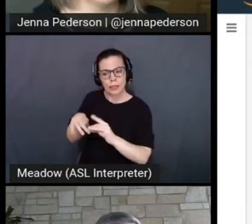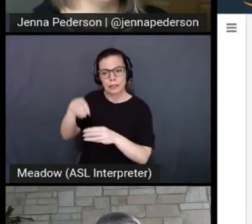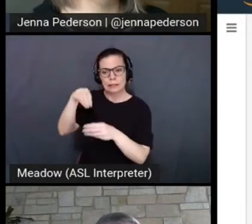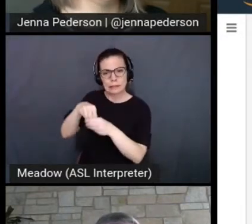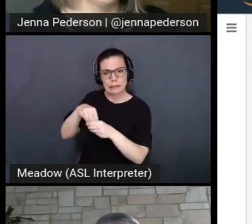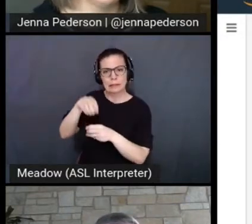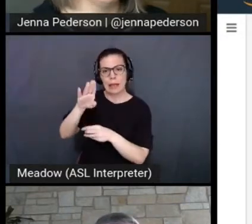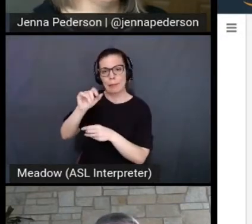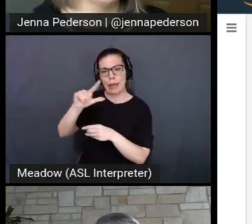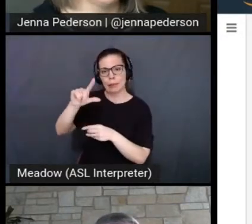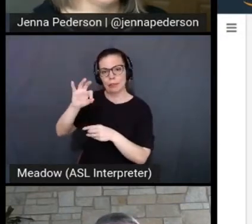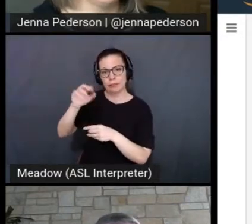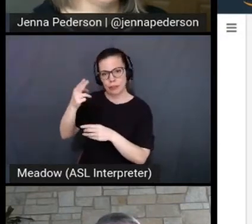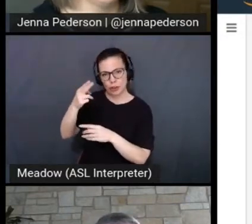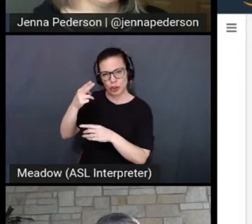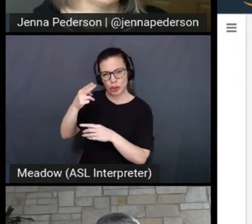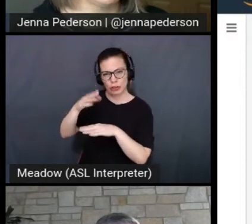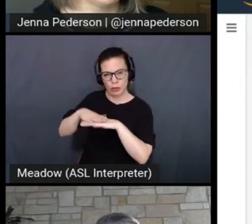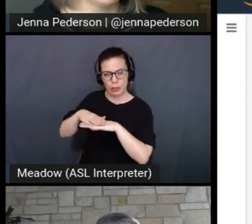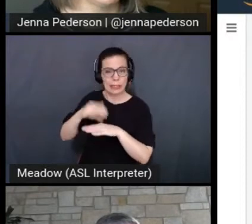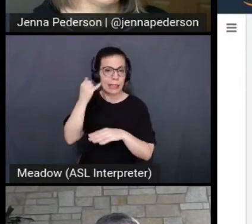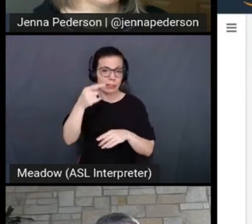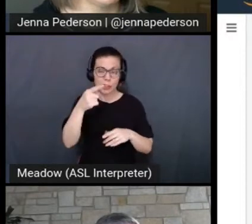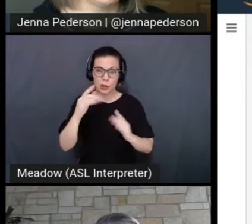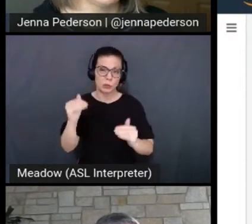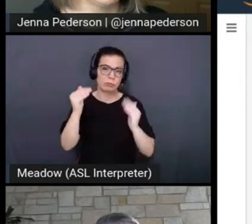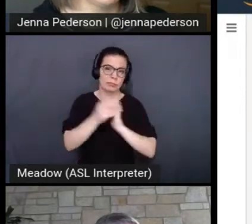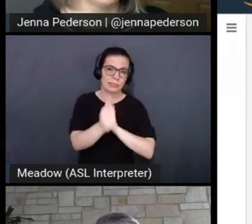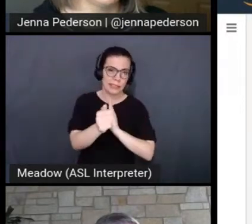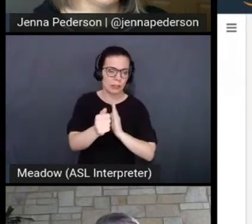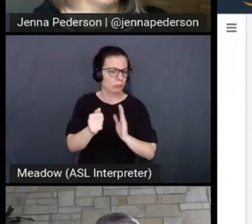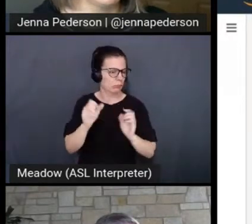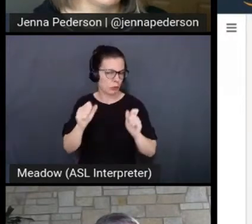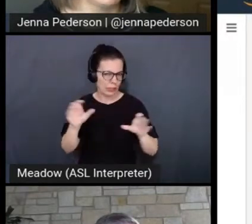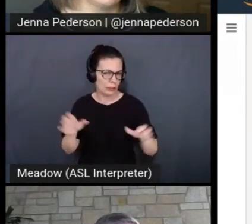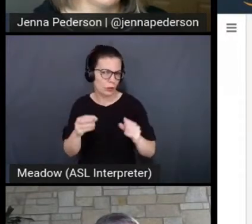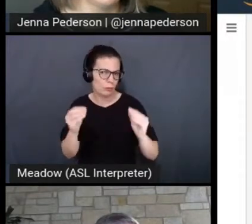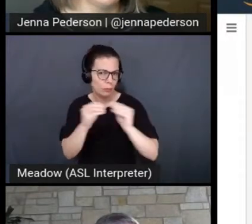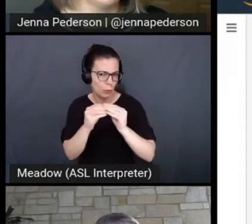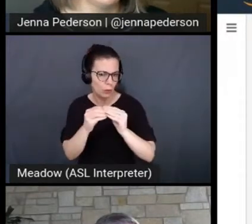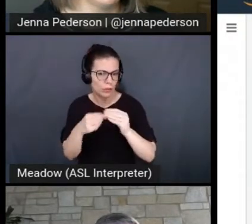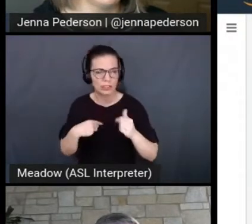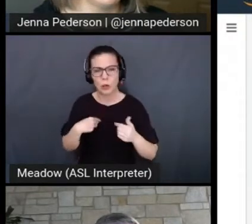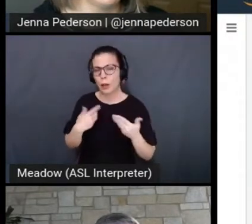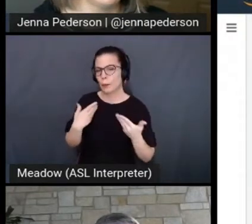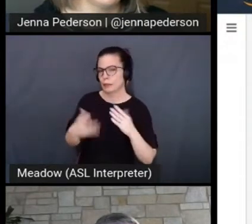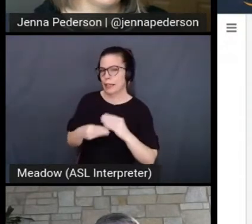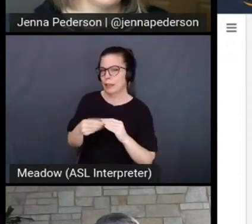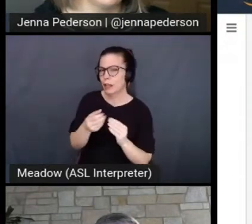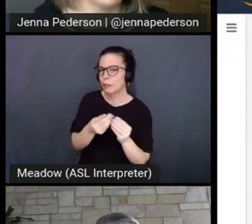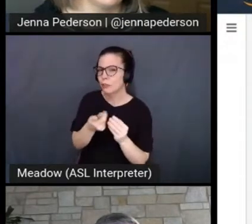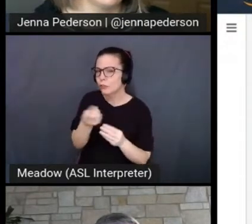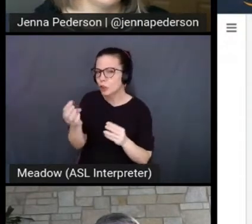Now, if you're an advanced user of course, you can do more there. Now I'm gonna add a few more tips, because often you wanna do a few more things.